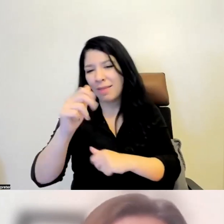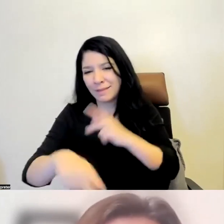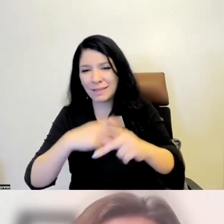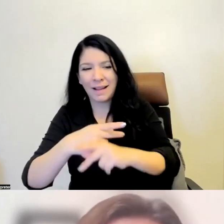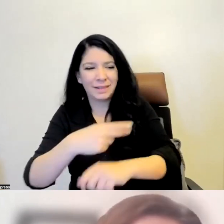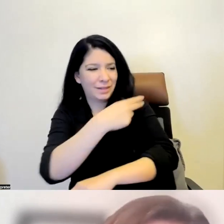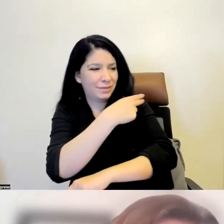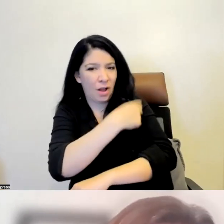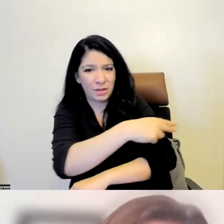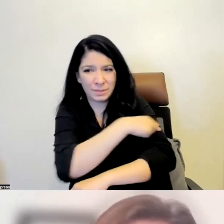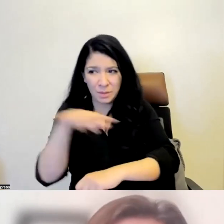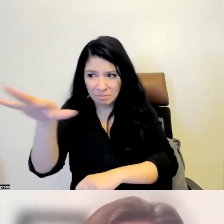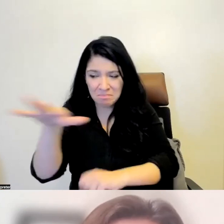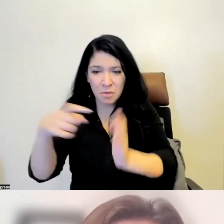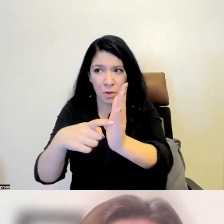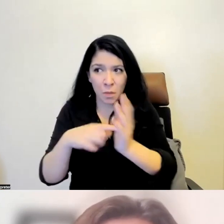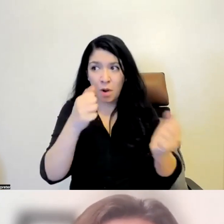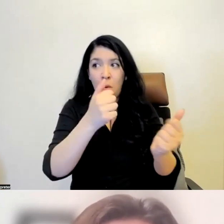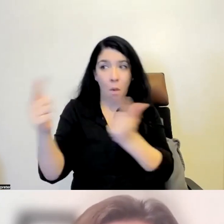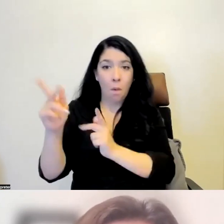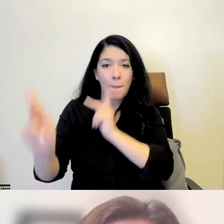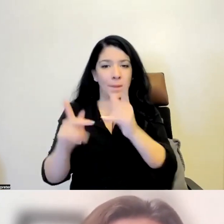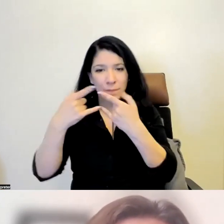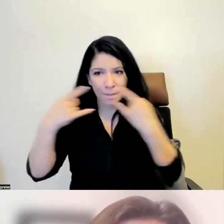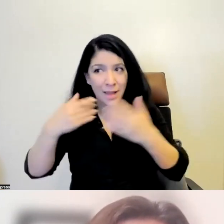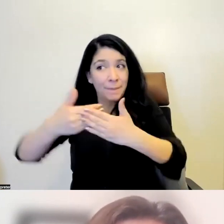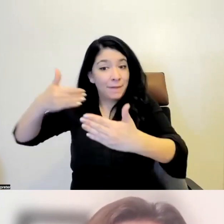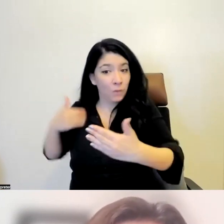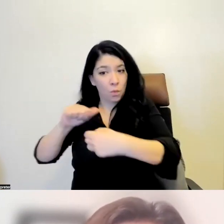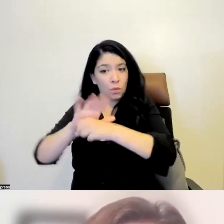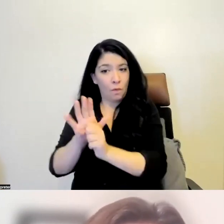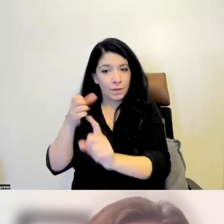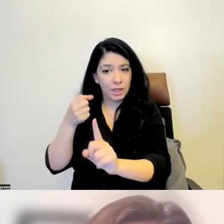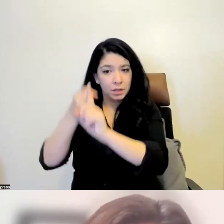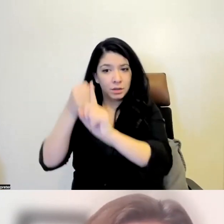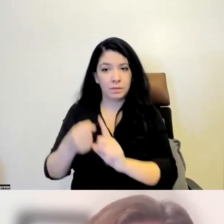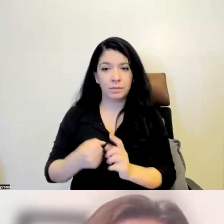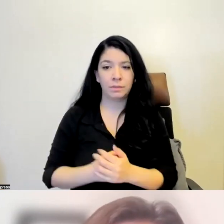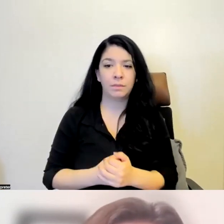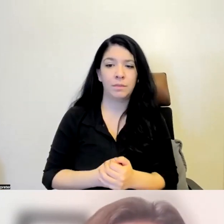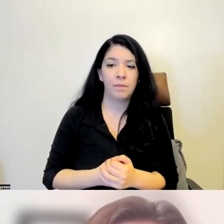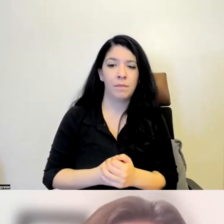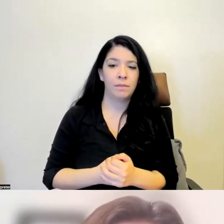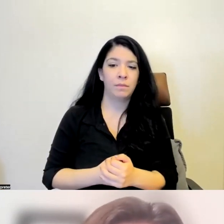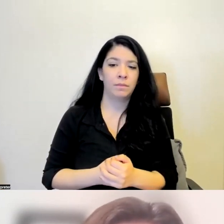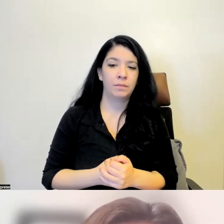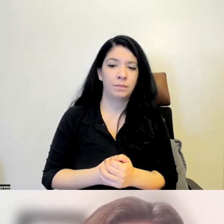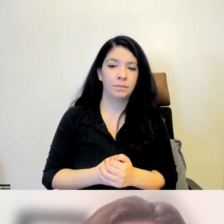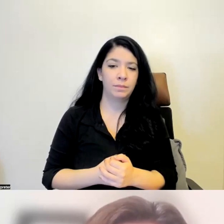everybody had to wear a mask even before COVID. So I think that our position is, yes, that should and